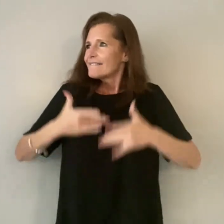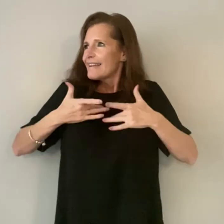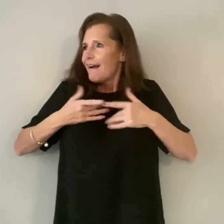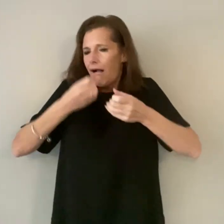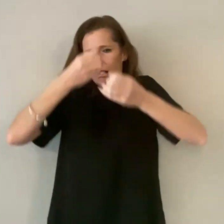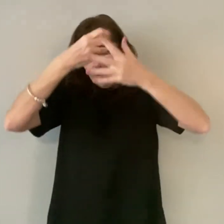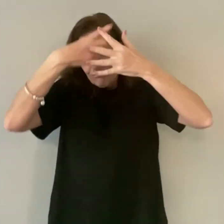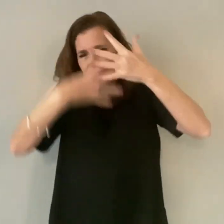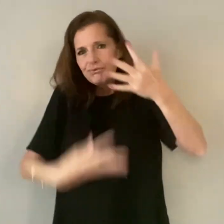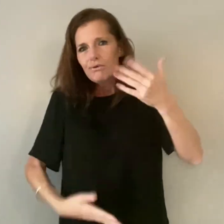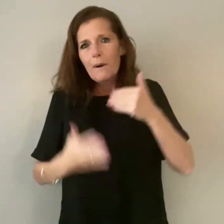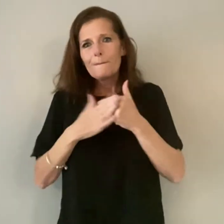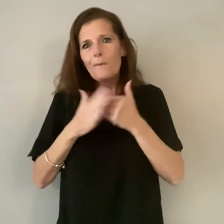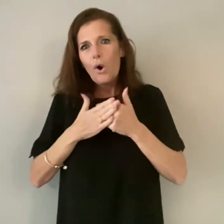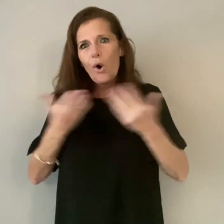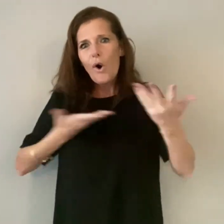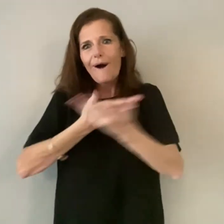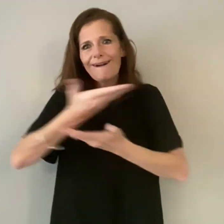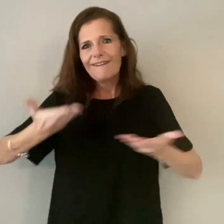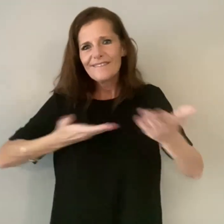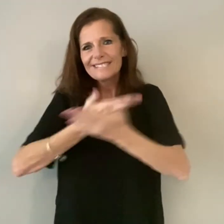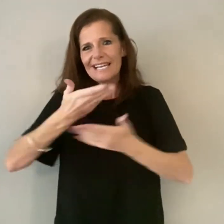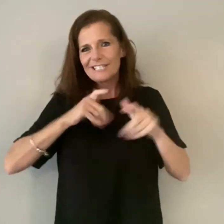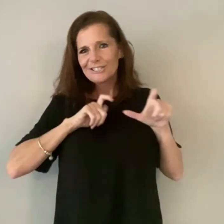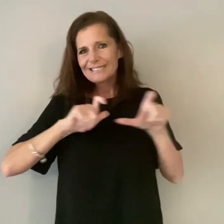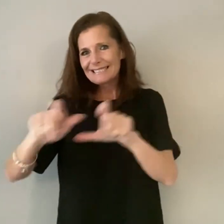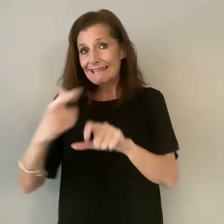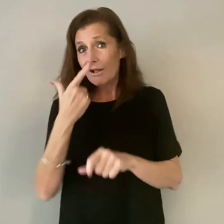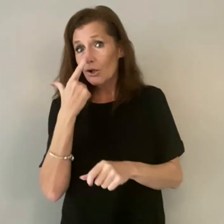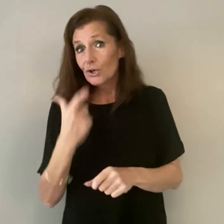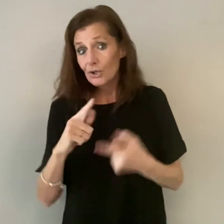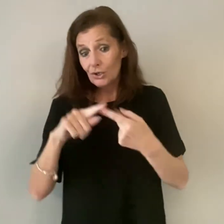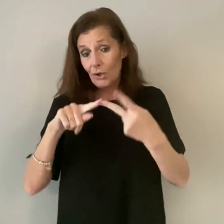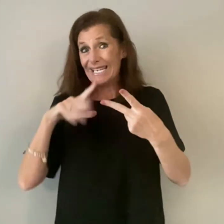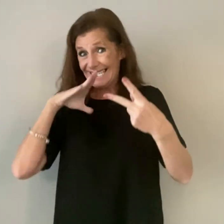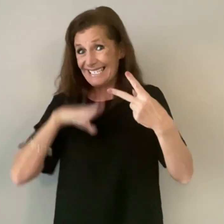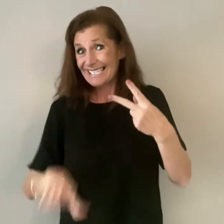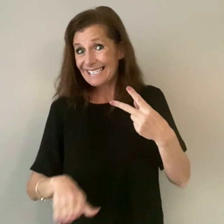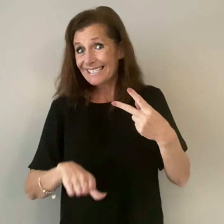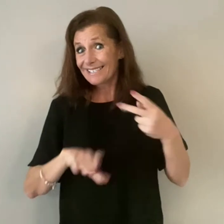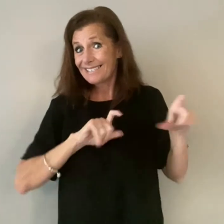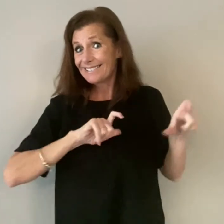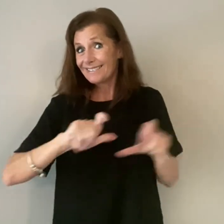I just feel like there's so many more conversations we could have we need to have.